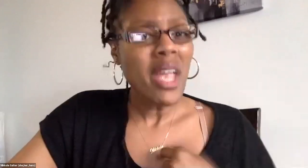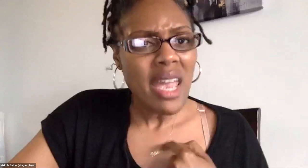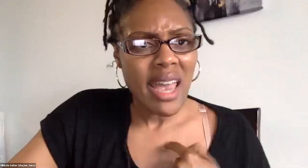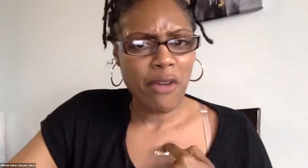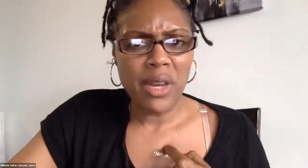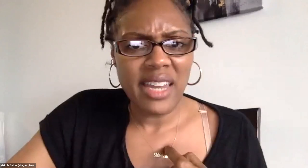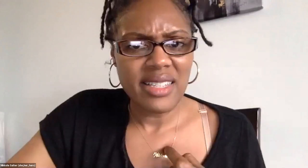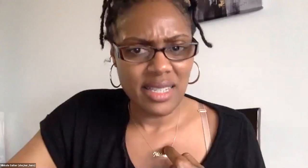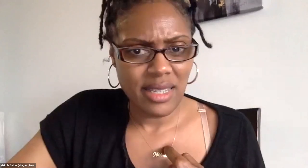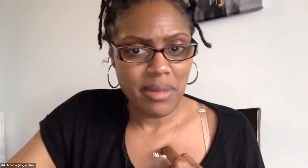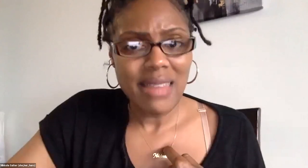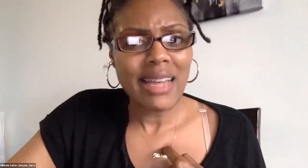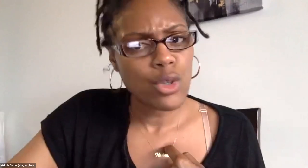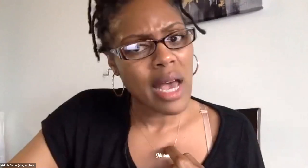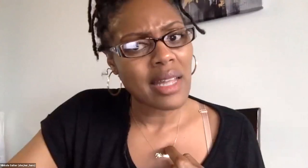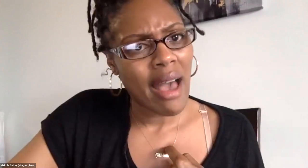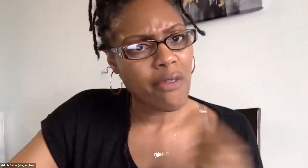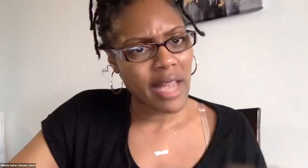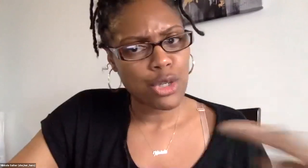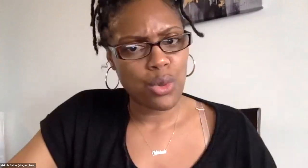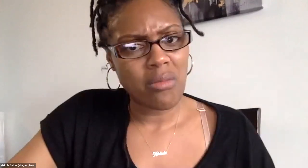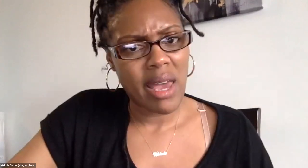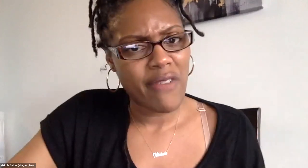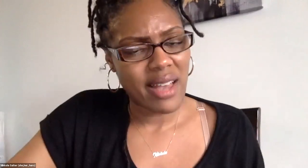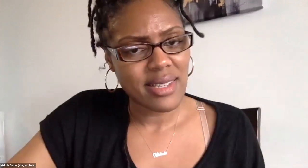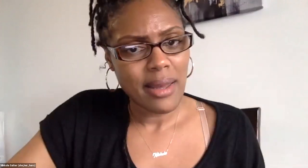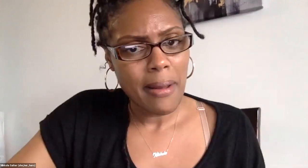We have created systems that do not allow for that Truth to manifest.